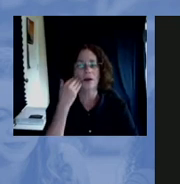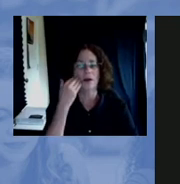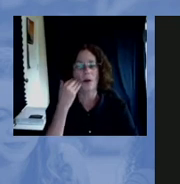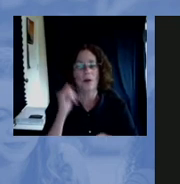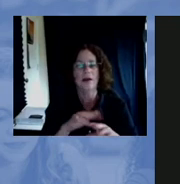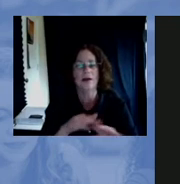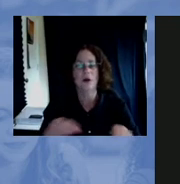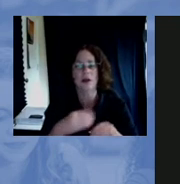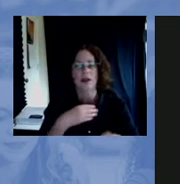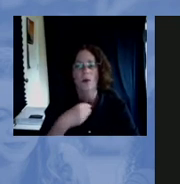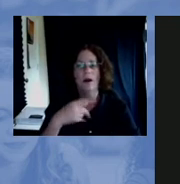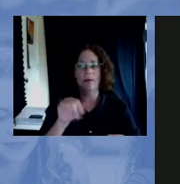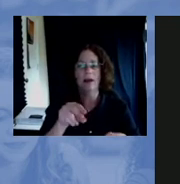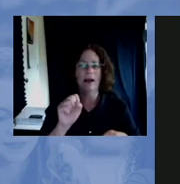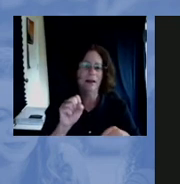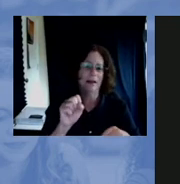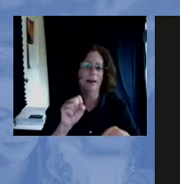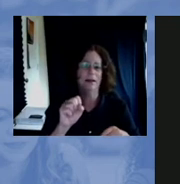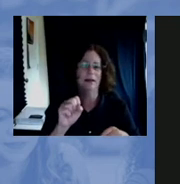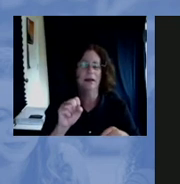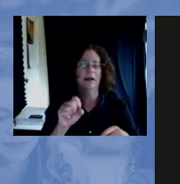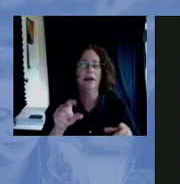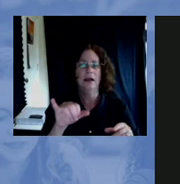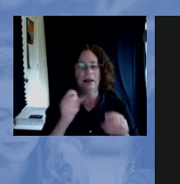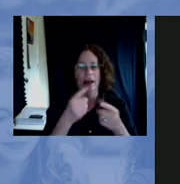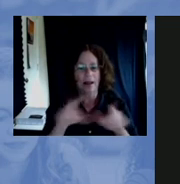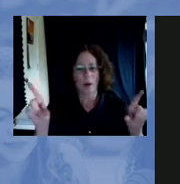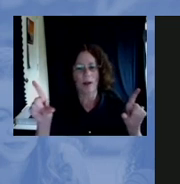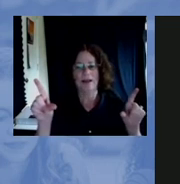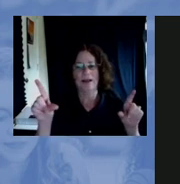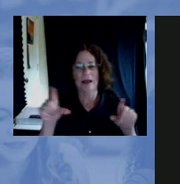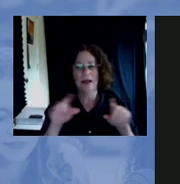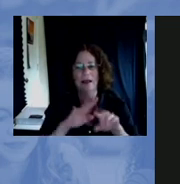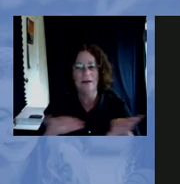IS CONSIDERABLE LINGUISTIC DIVERSITIES. CAN YOU TALK ABOUT THAT WORK? YES. THANK YOU.